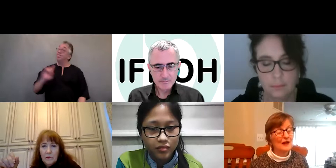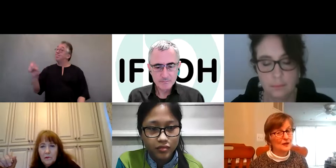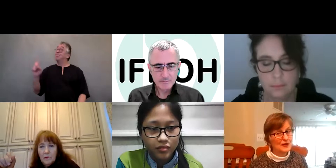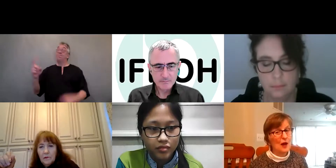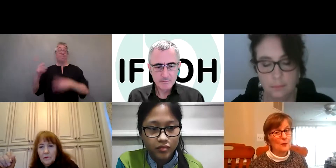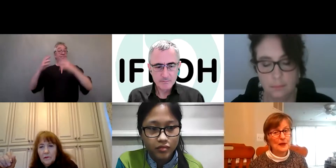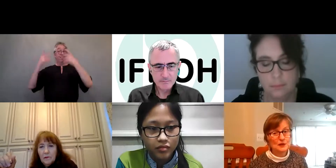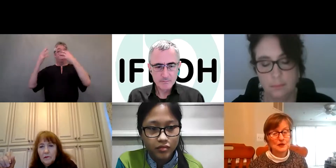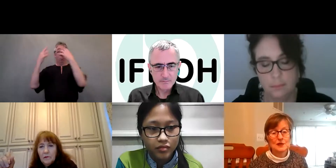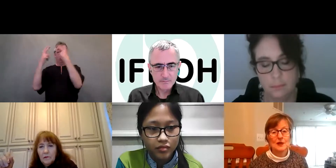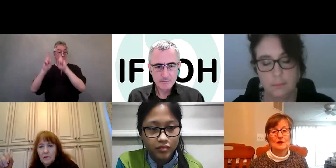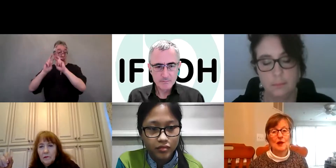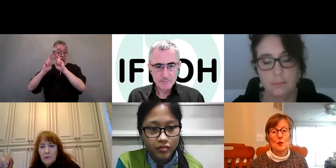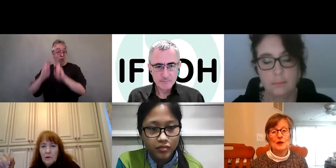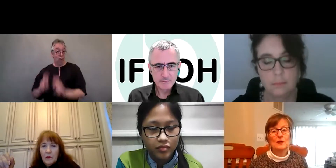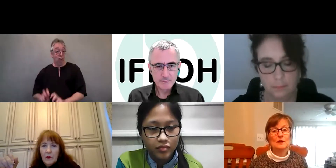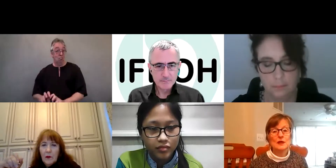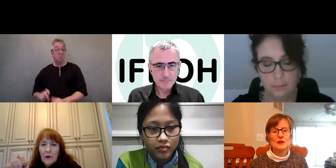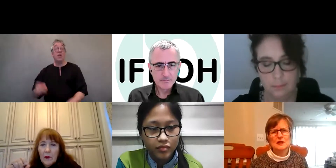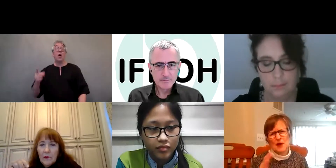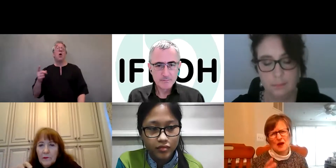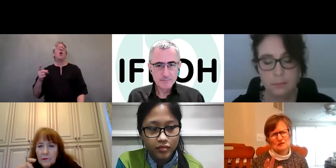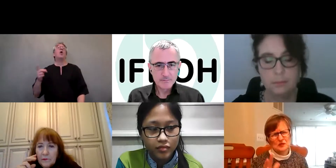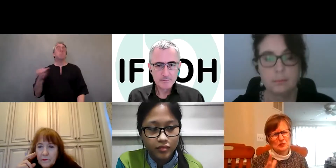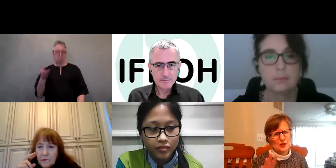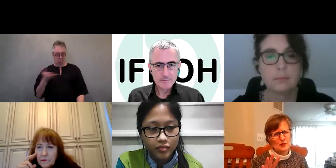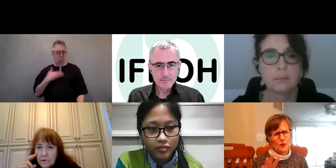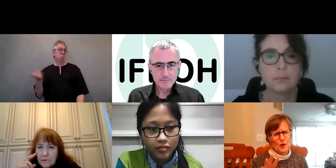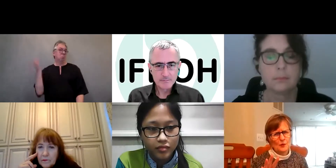testing. I qualified. I got my cochlear implant. But